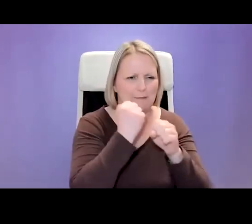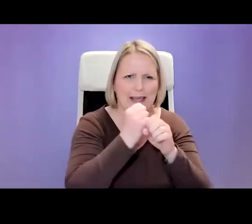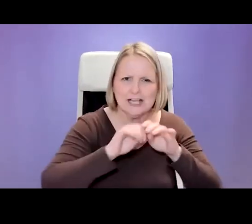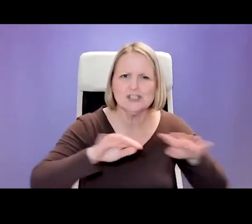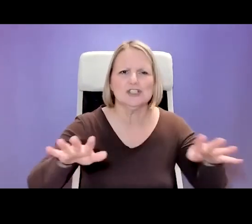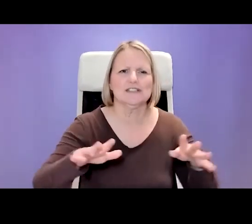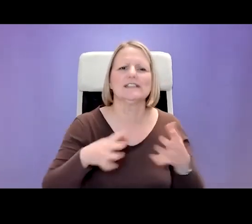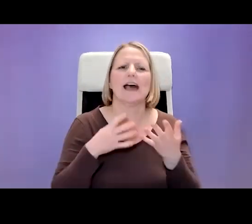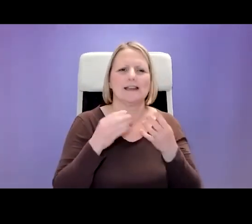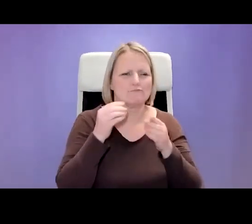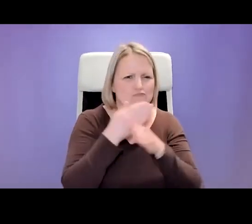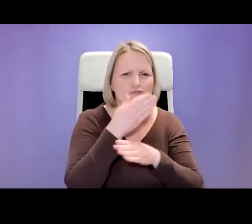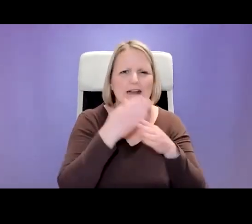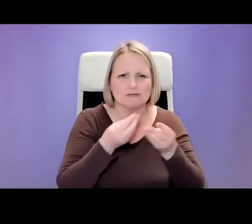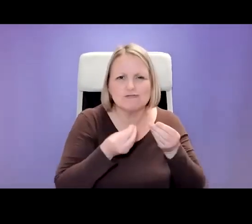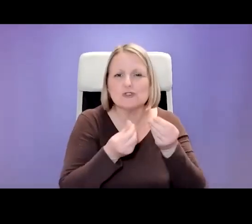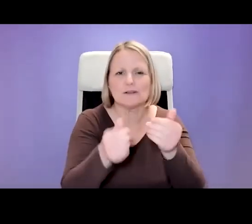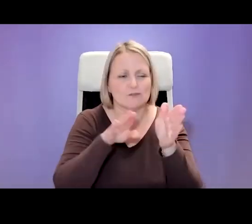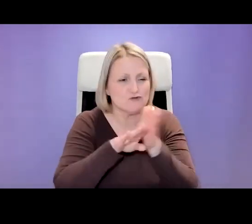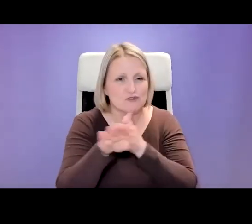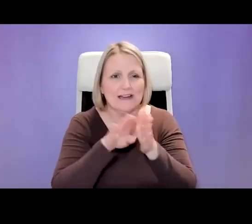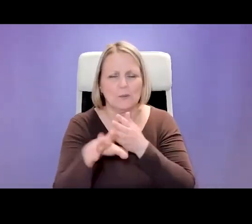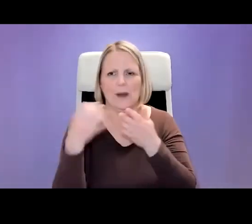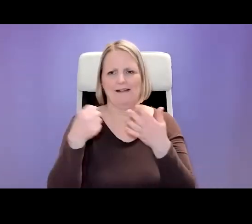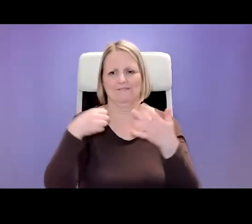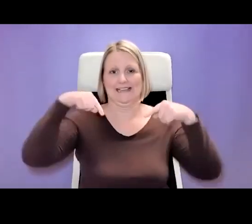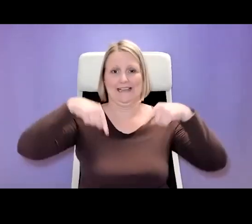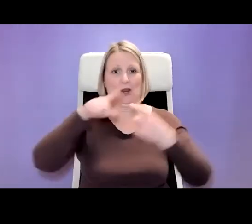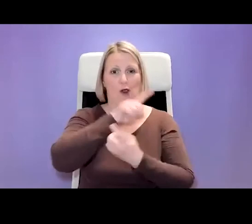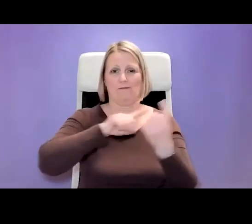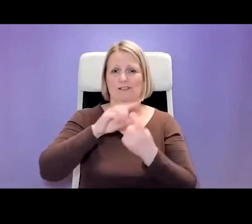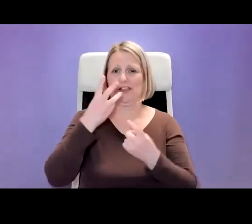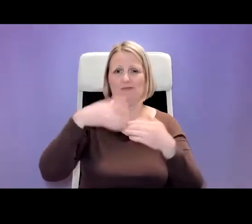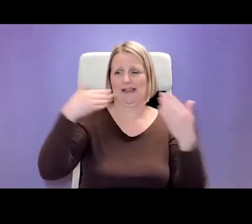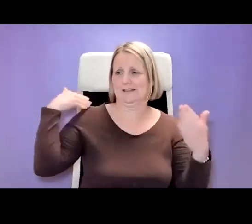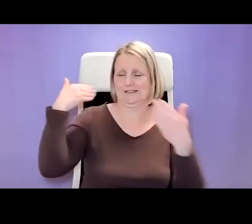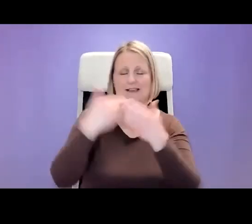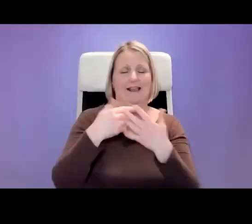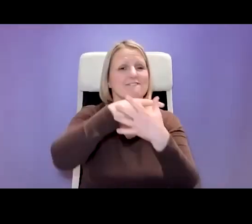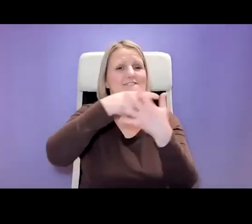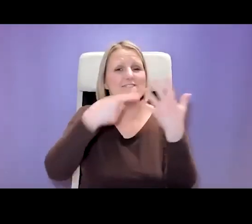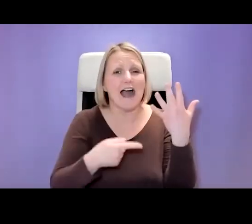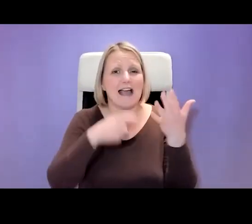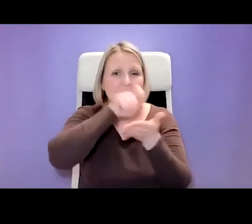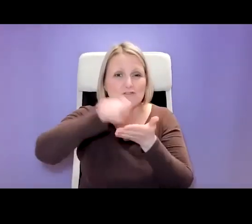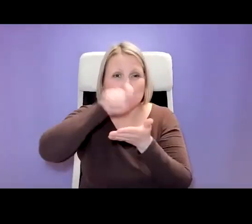The fact that we have had five authors, whose books were just published literally in the past couple of months